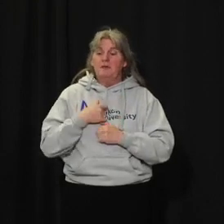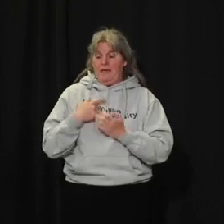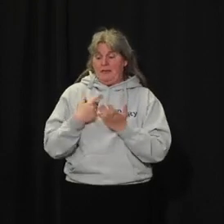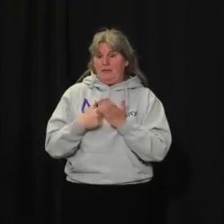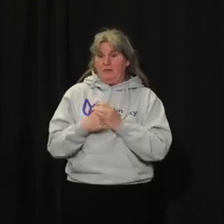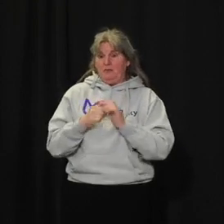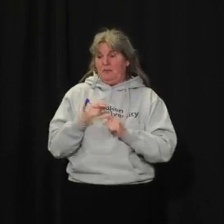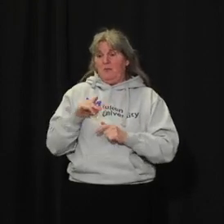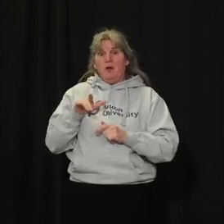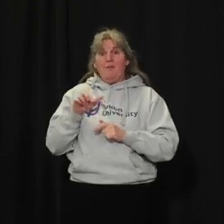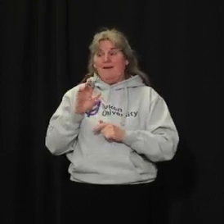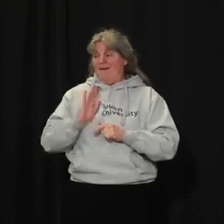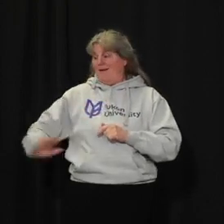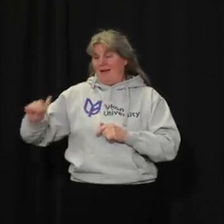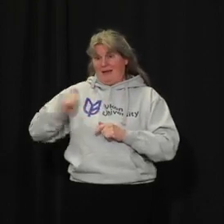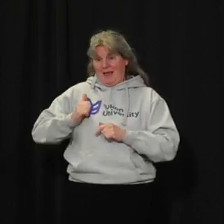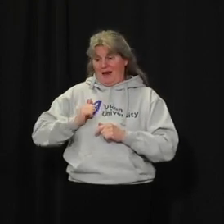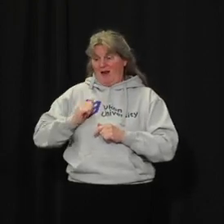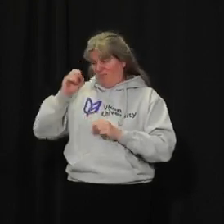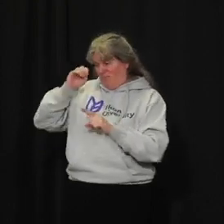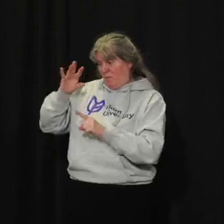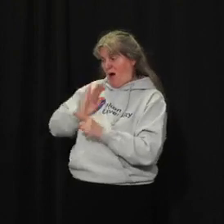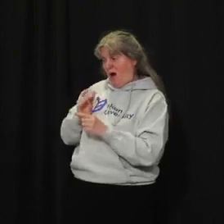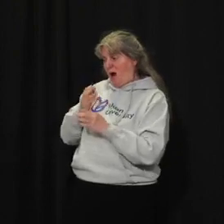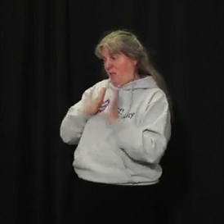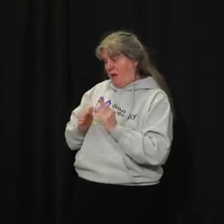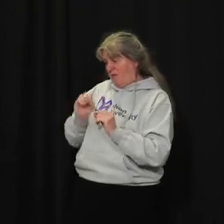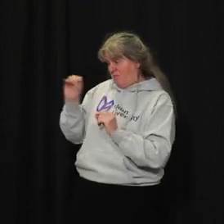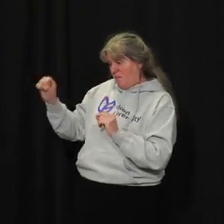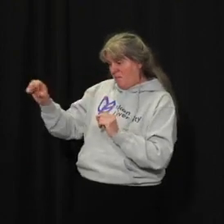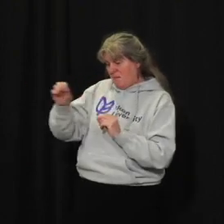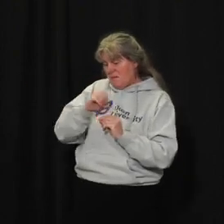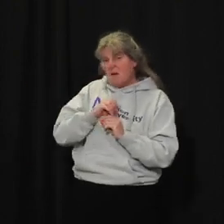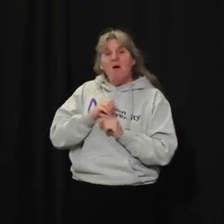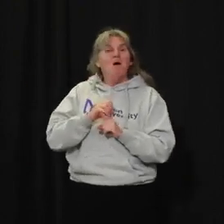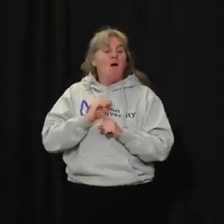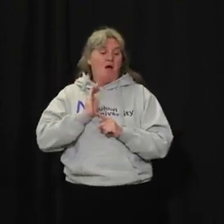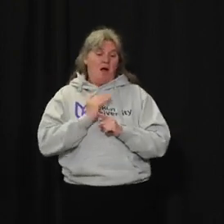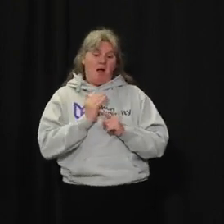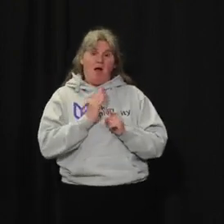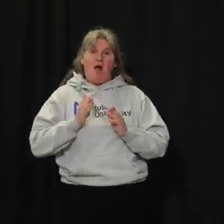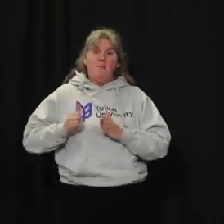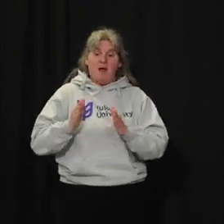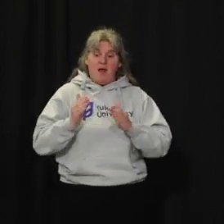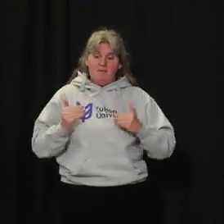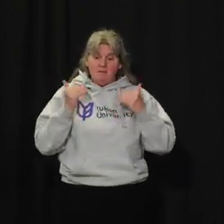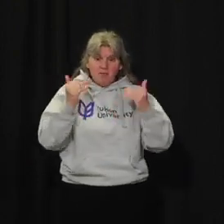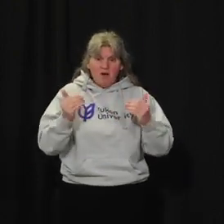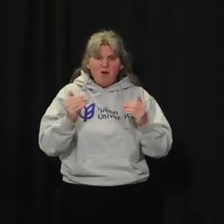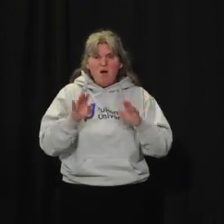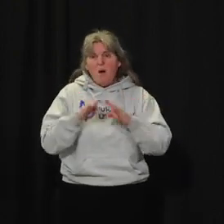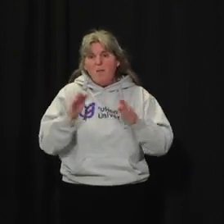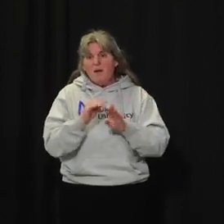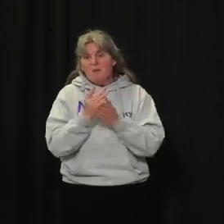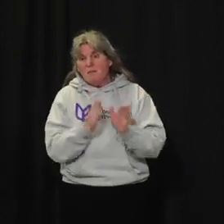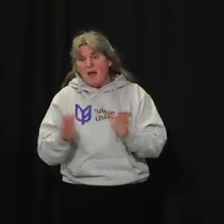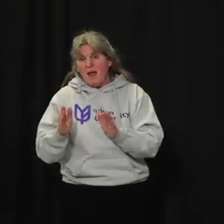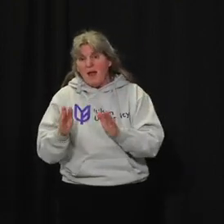I had a conversation with those folks about our pathway forward as well, so our path forward plan, like the other plans put